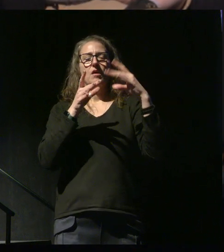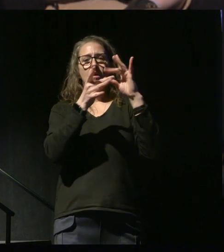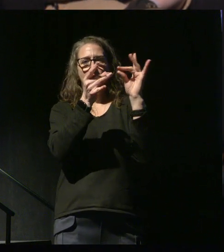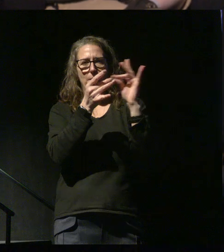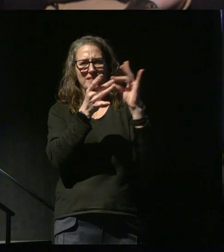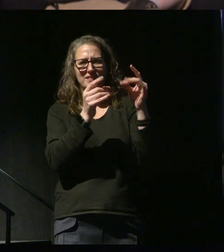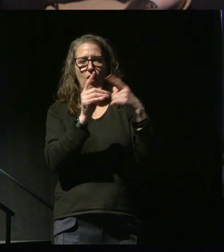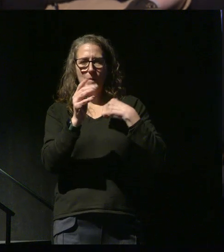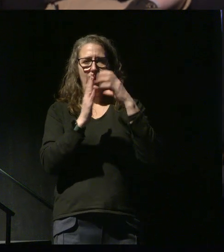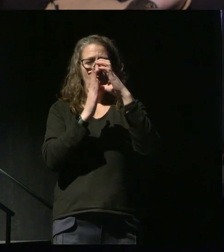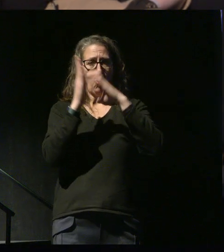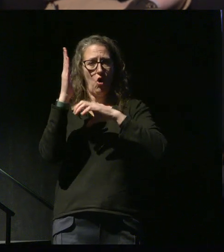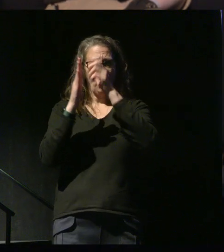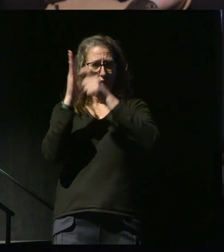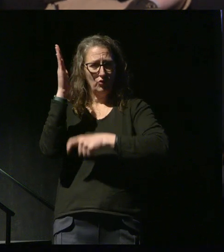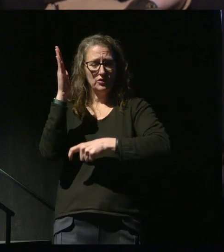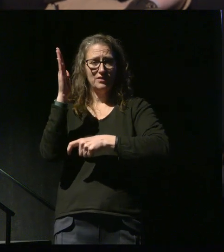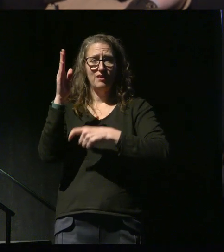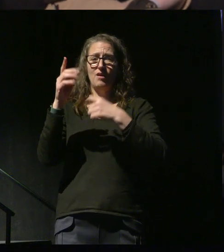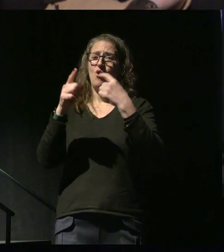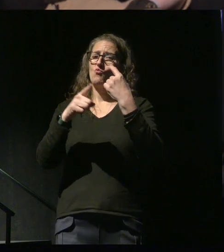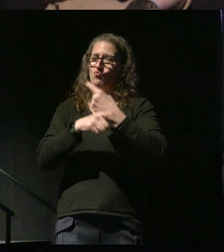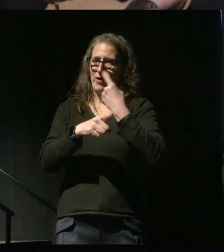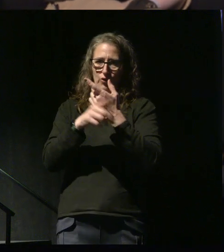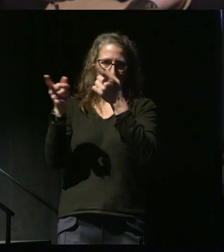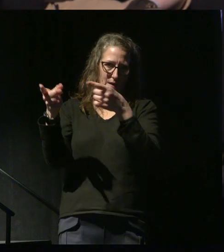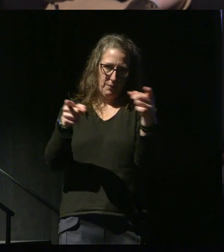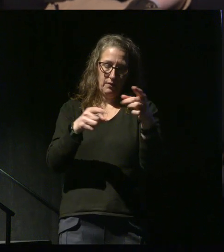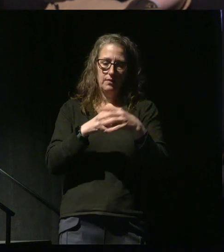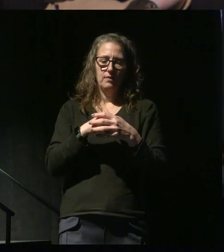And I feel like now I'm in a place where it's actually,